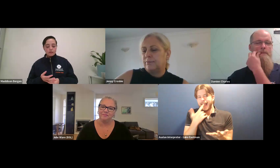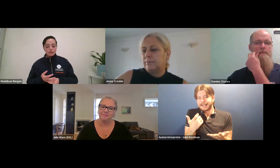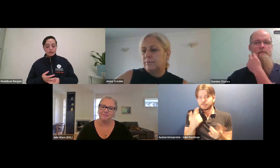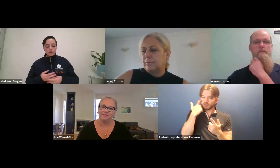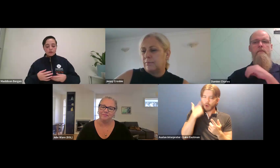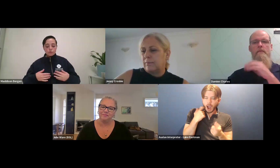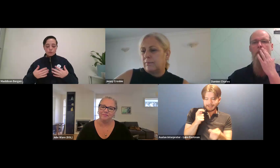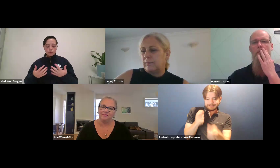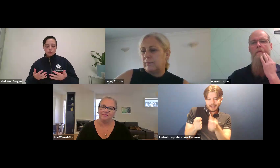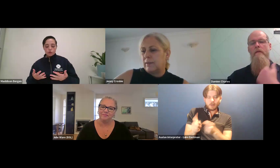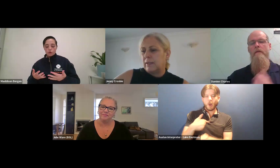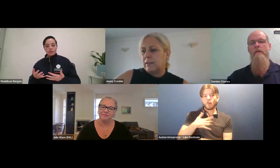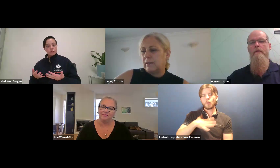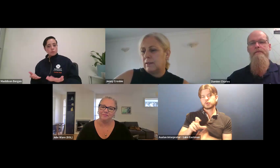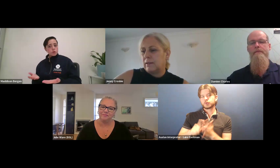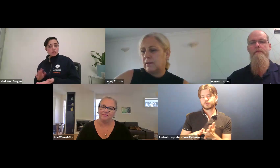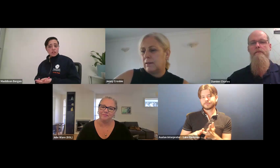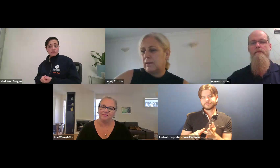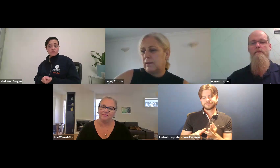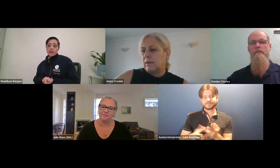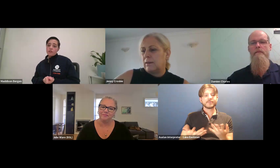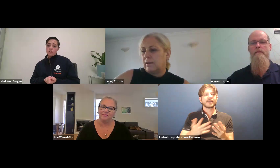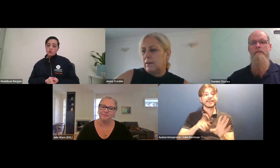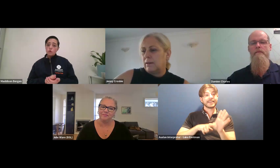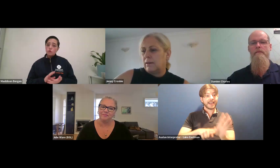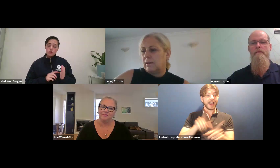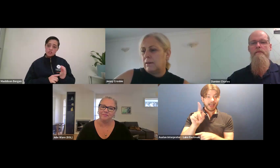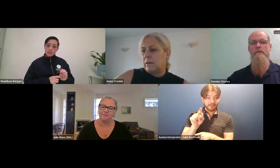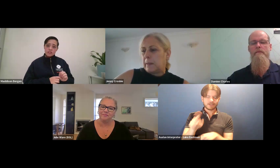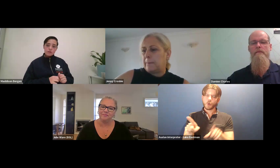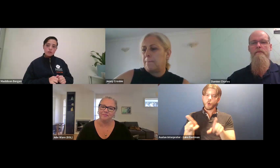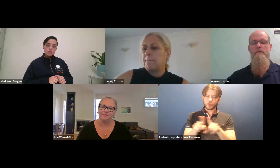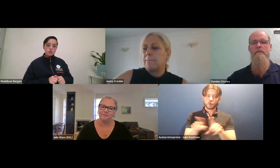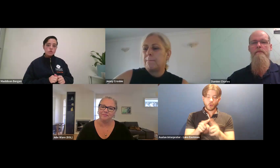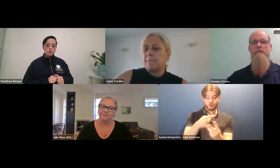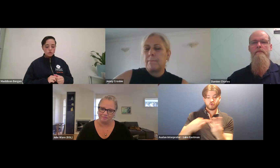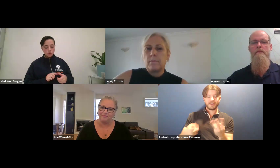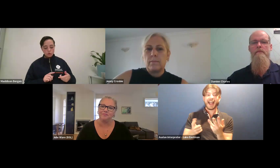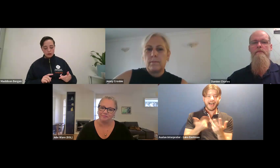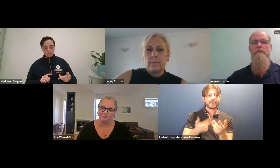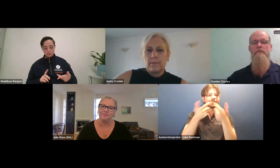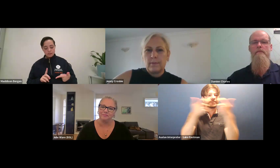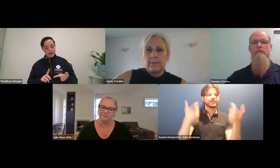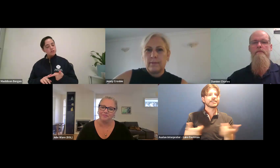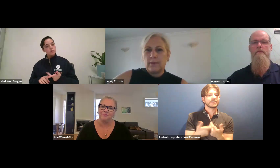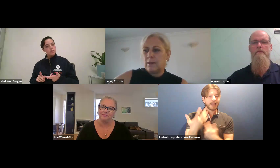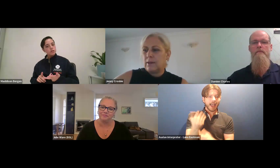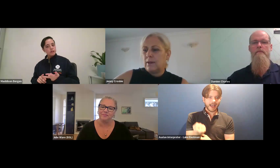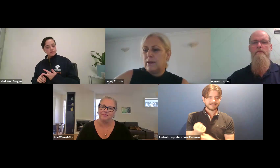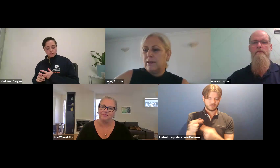11, we were also given the opportunity of free other certificates that we could do